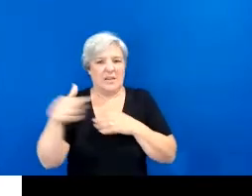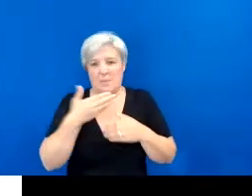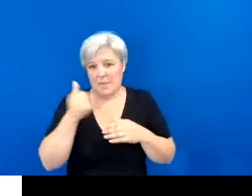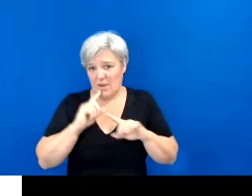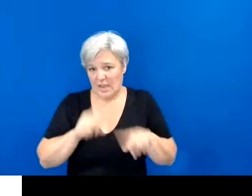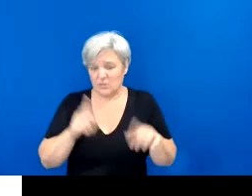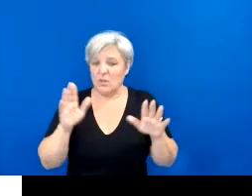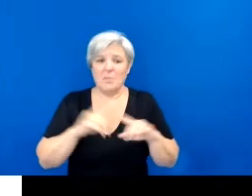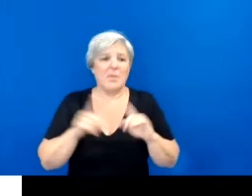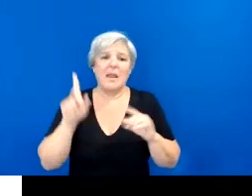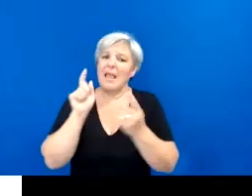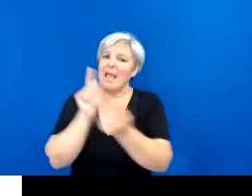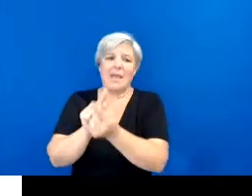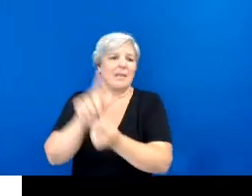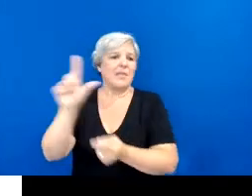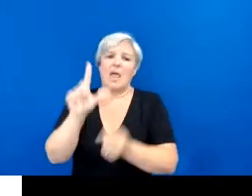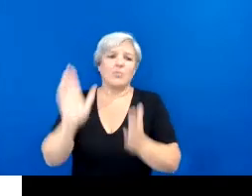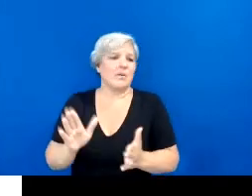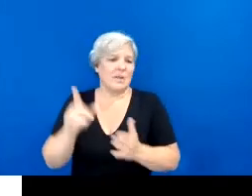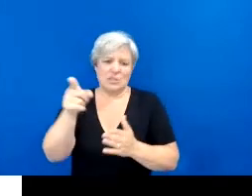that's that's how I figure it out.